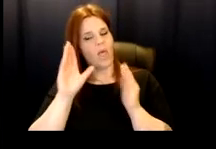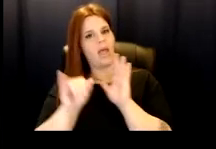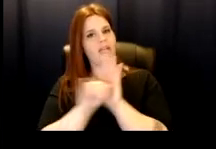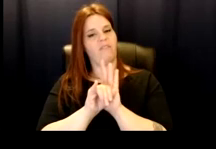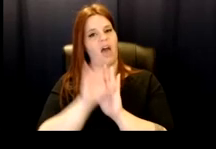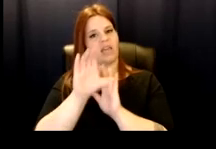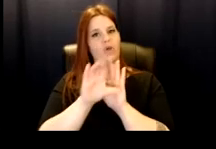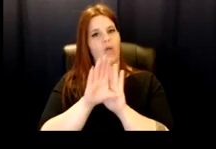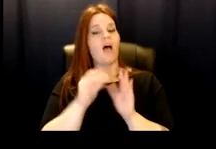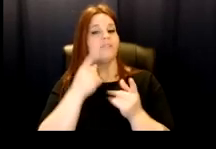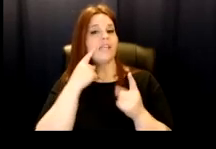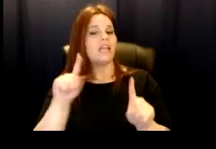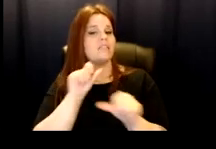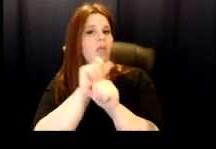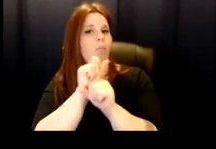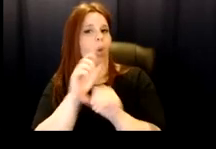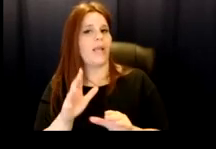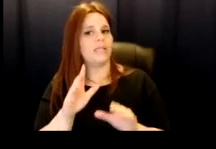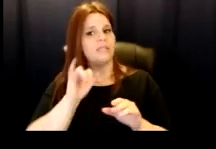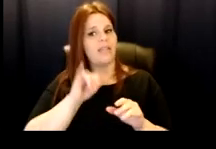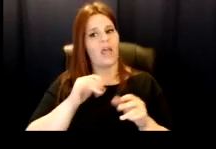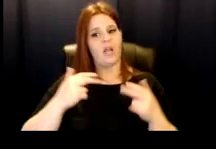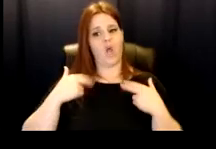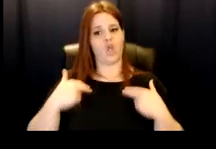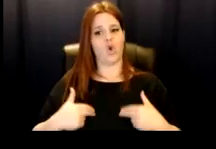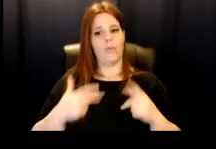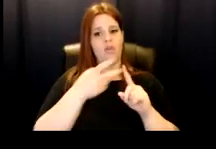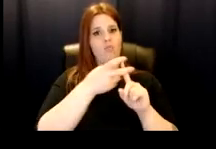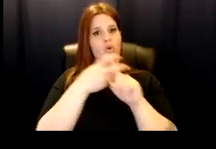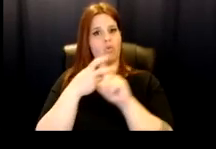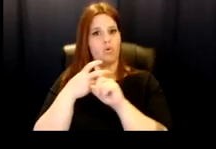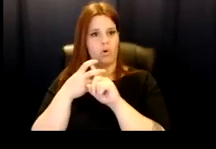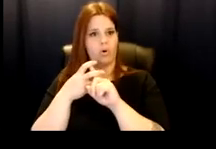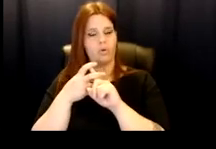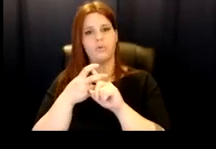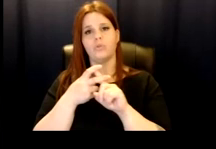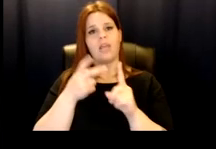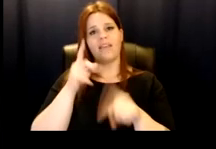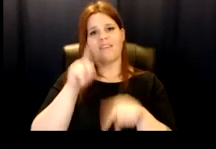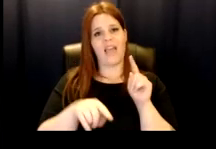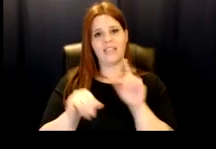of successful employees that human recruiters would not identify on their own, and you know,